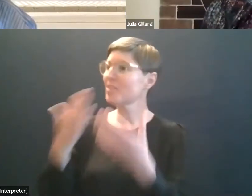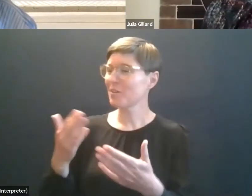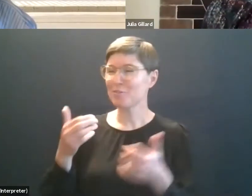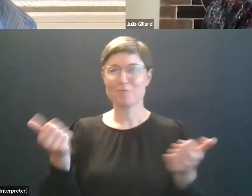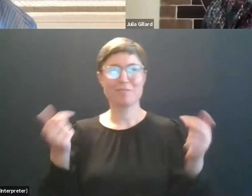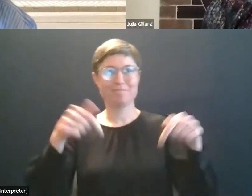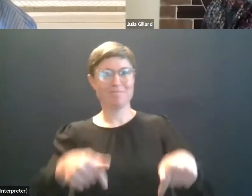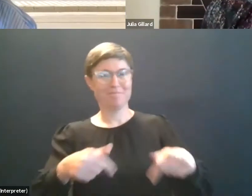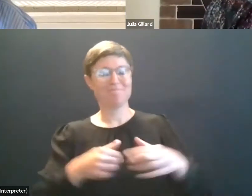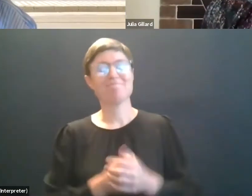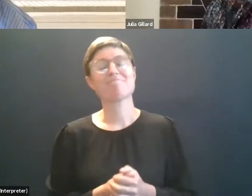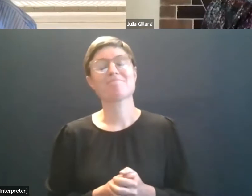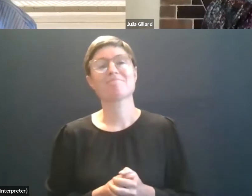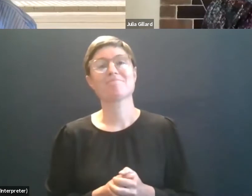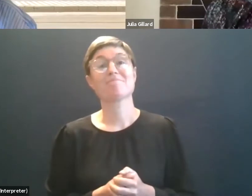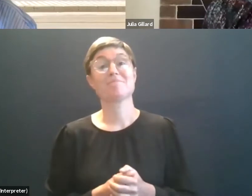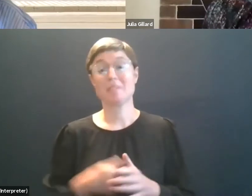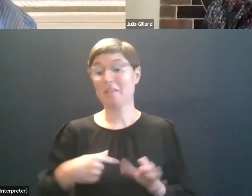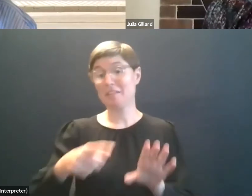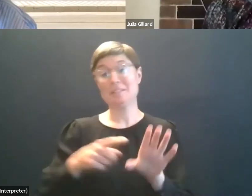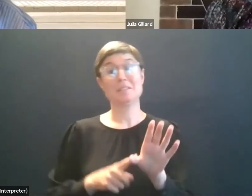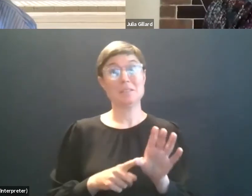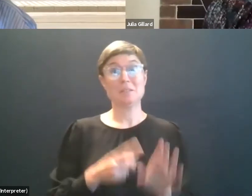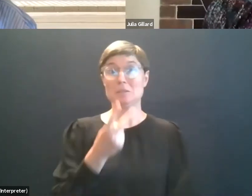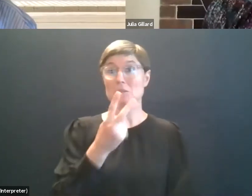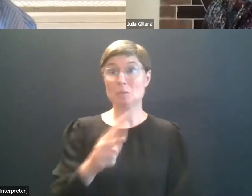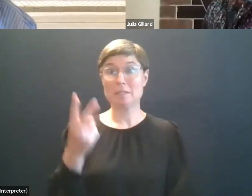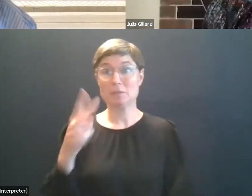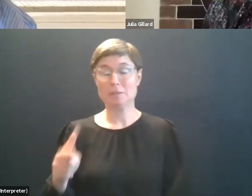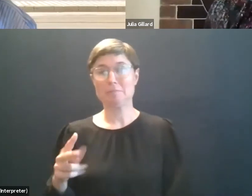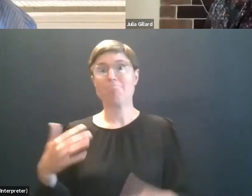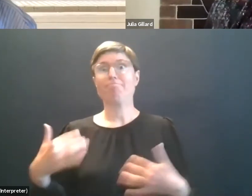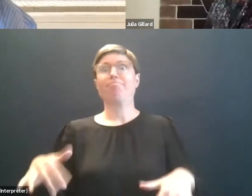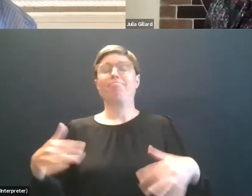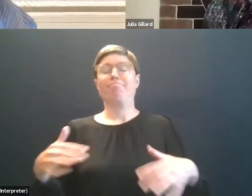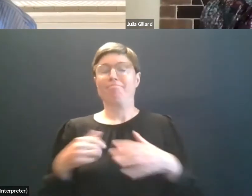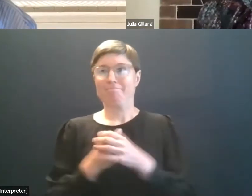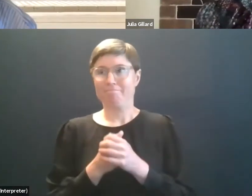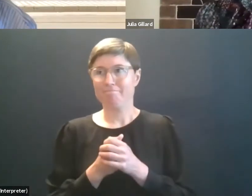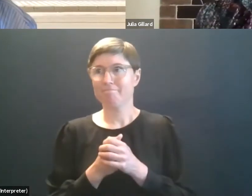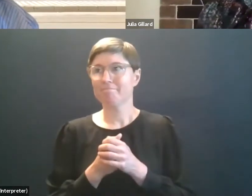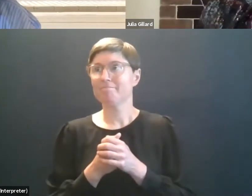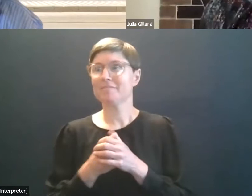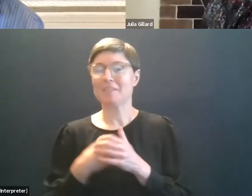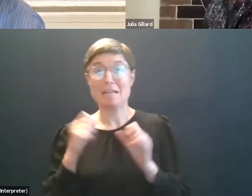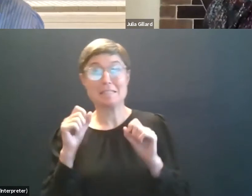2020 has been a bit of a whopper and I understand that in lockdown you did